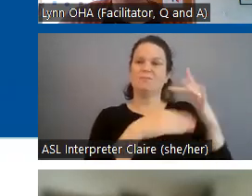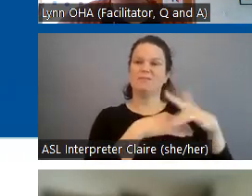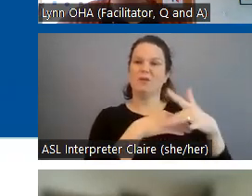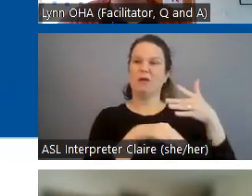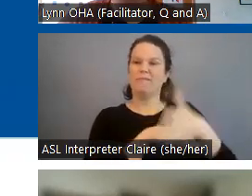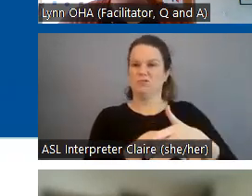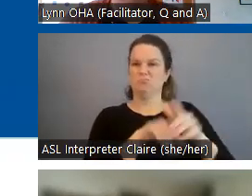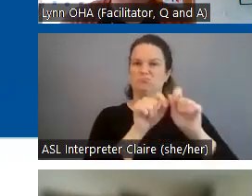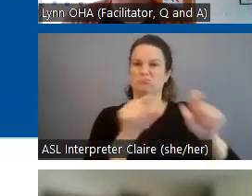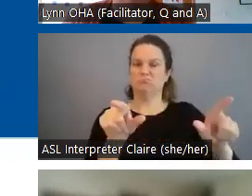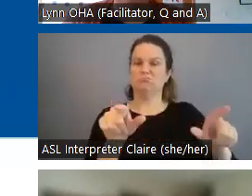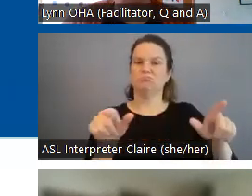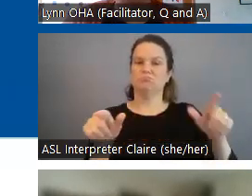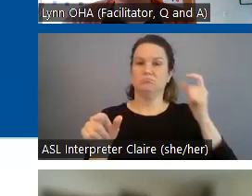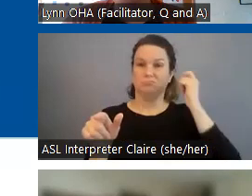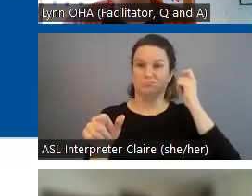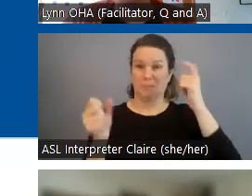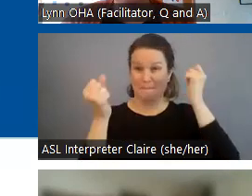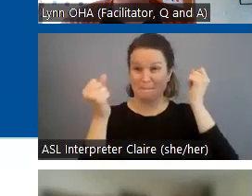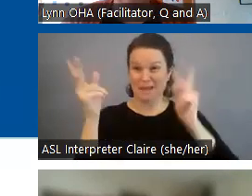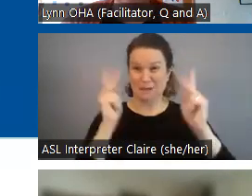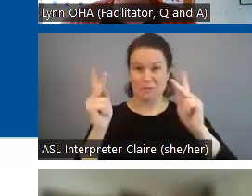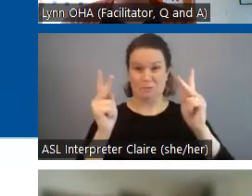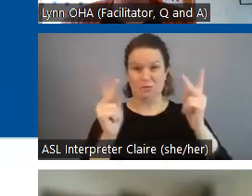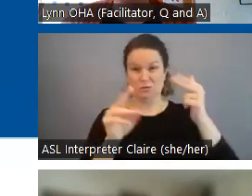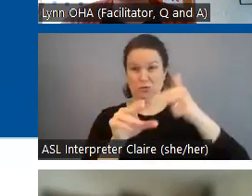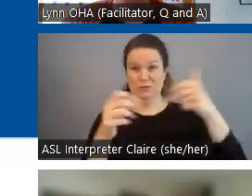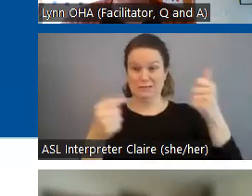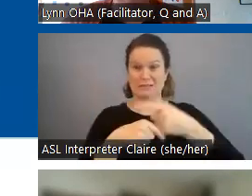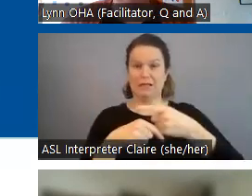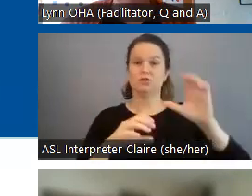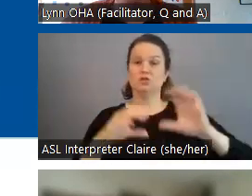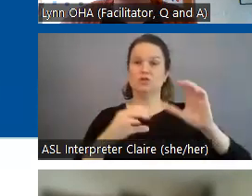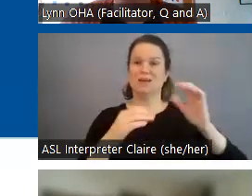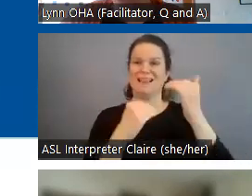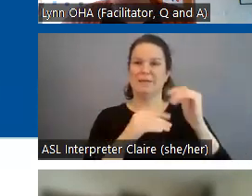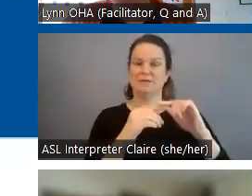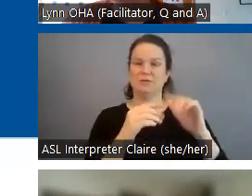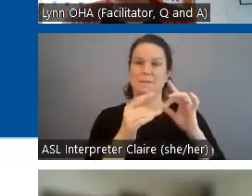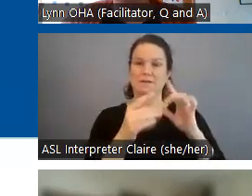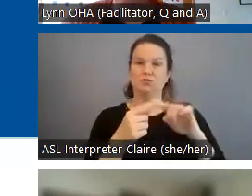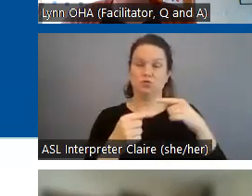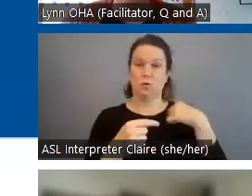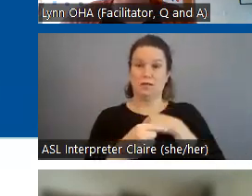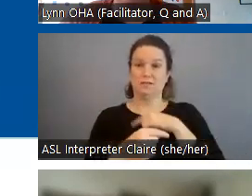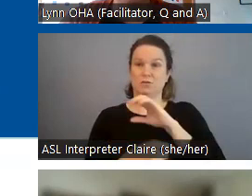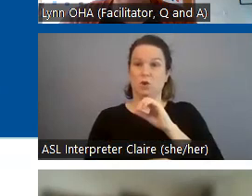Because of the number of people on the call today, the chat is limited to